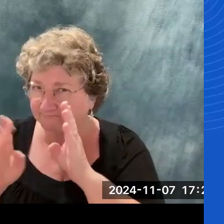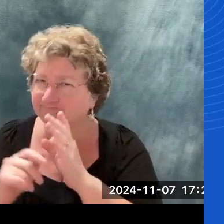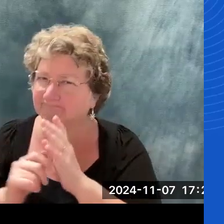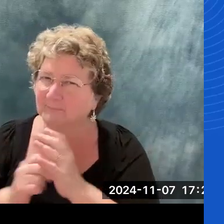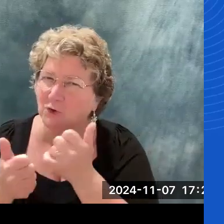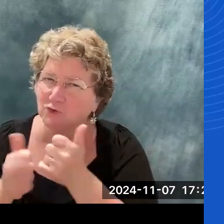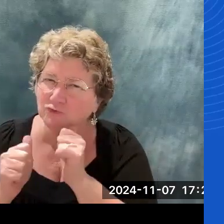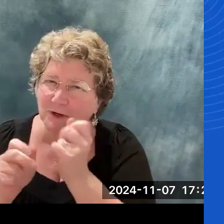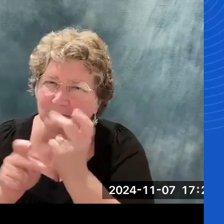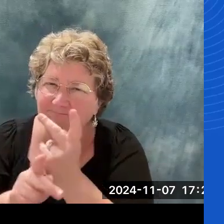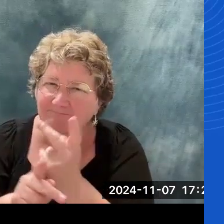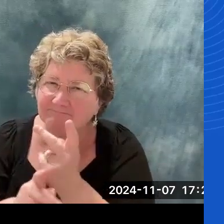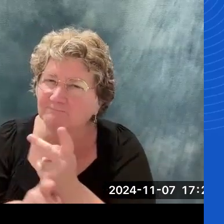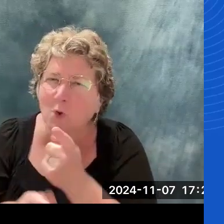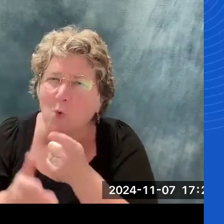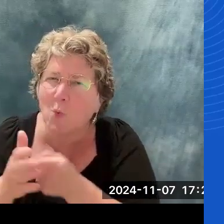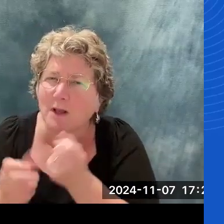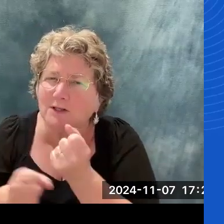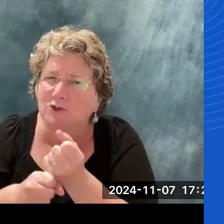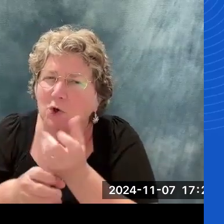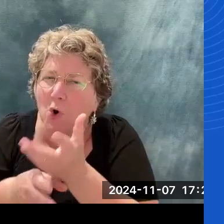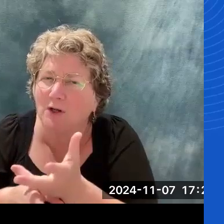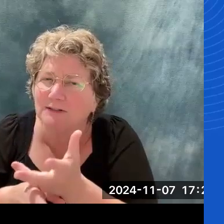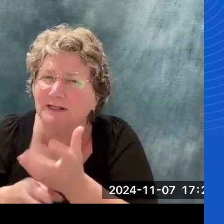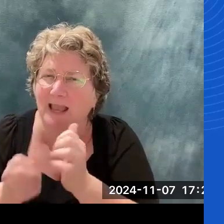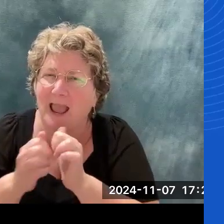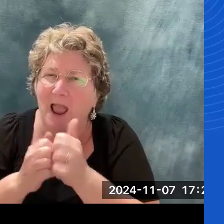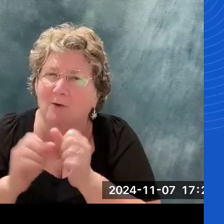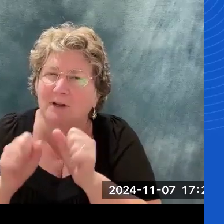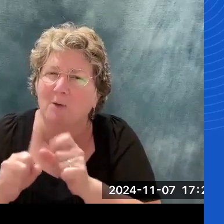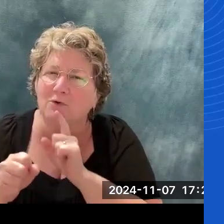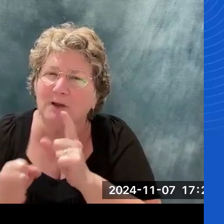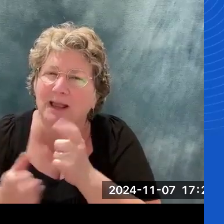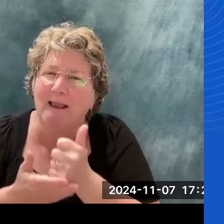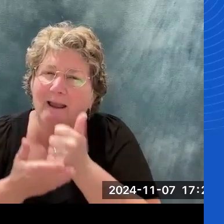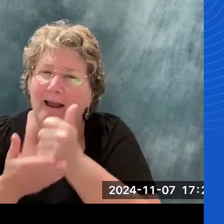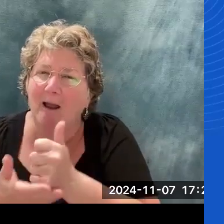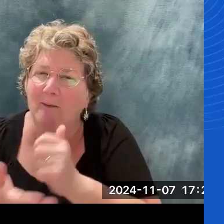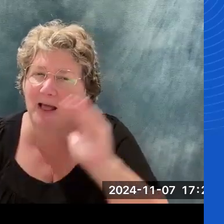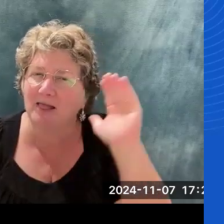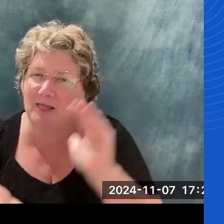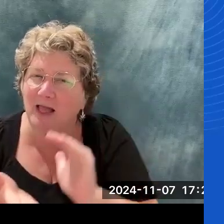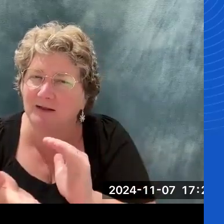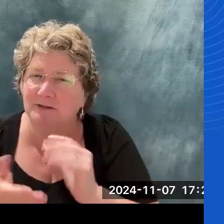How can we help that alleviate that pain and distress if we can, right?